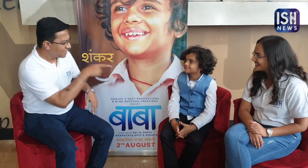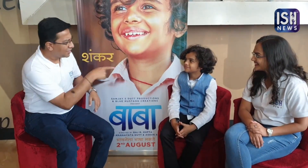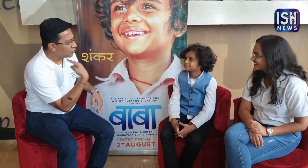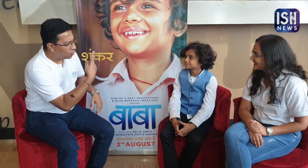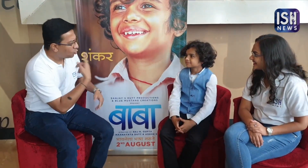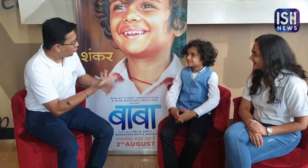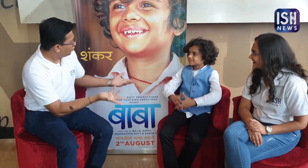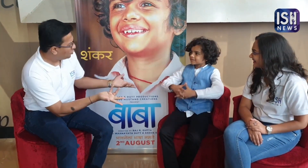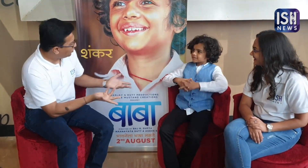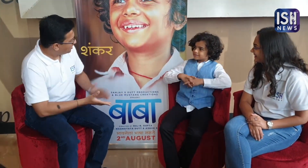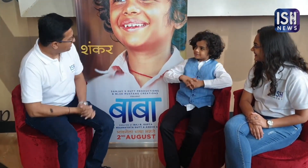Who are you?